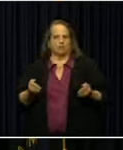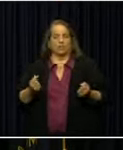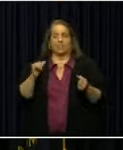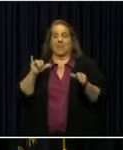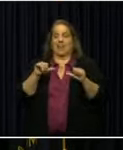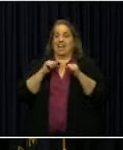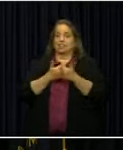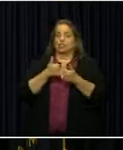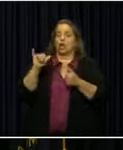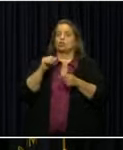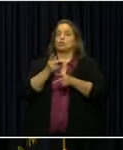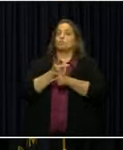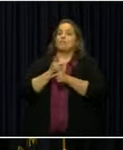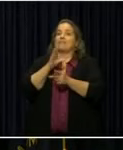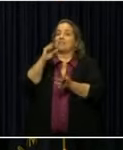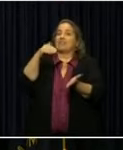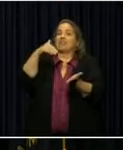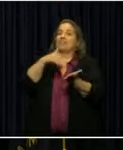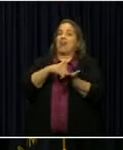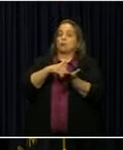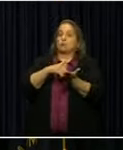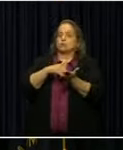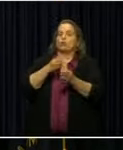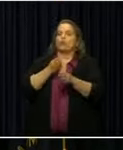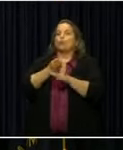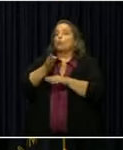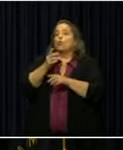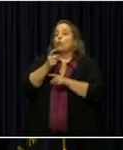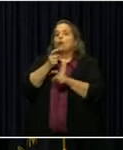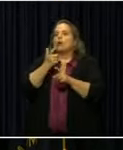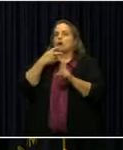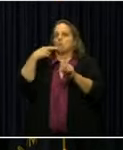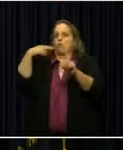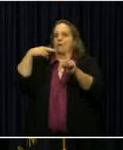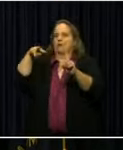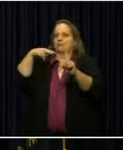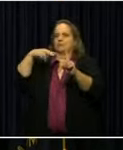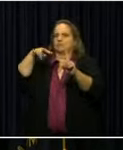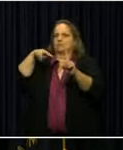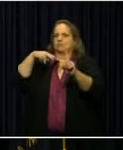BECAUSE WE'VE TAKEN STEPS, BUT NEW STEPS WE'RE TAKING TO CARE FOR THOSE WHO ARE COUNTING ON